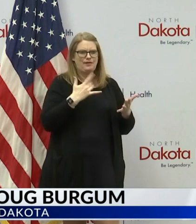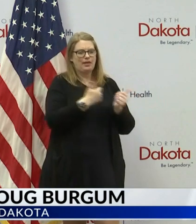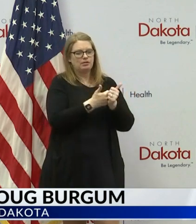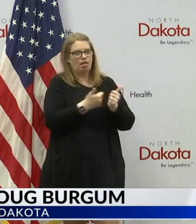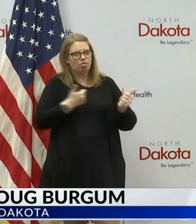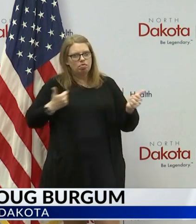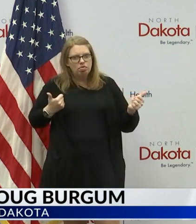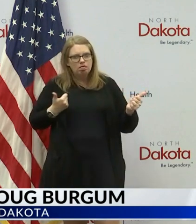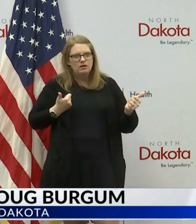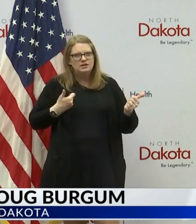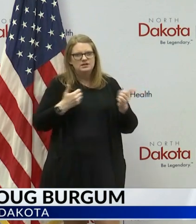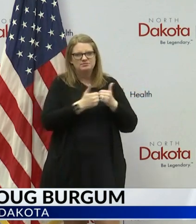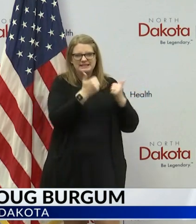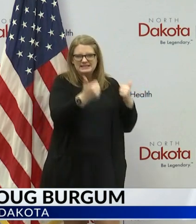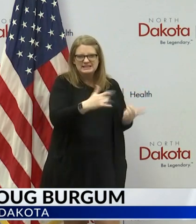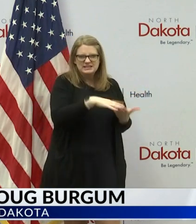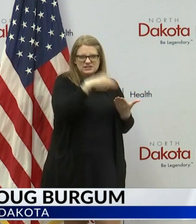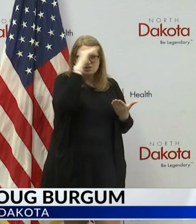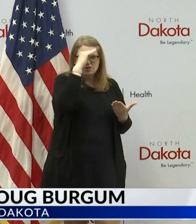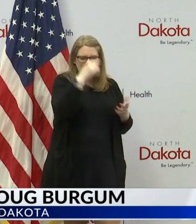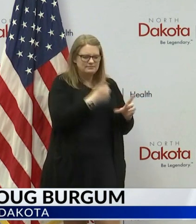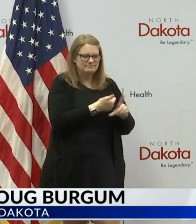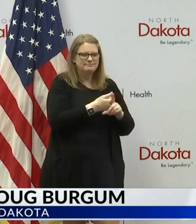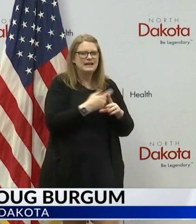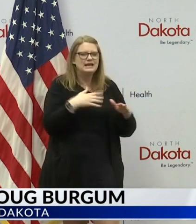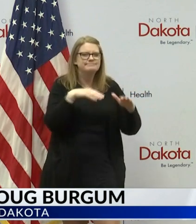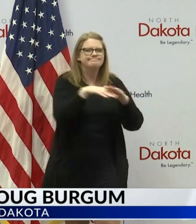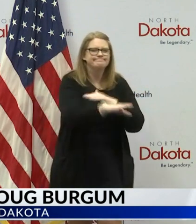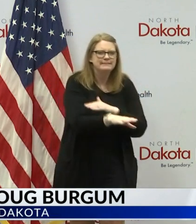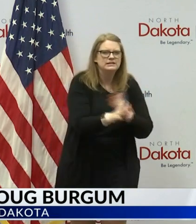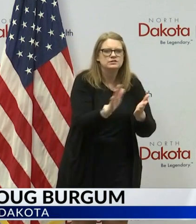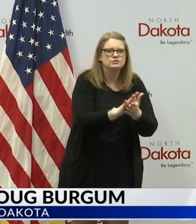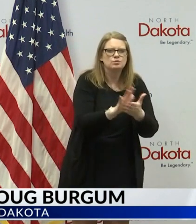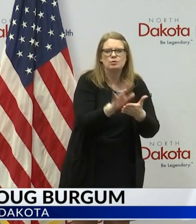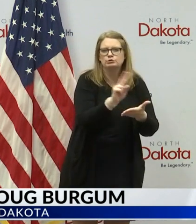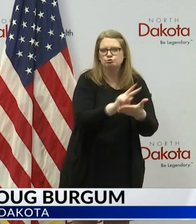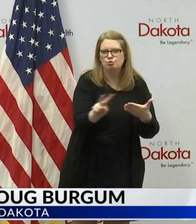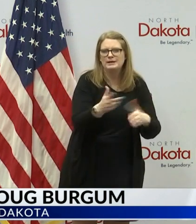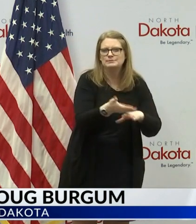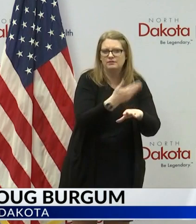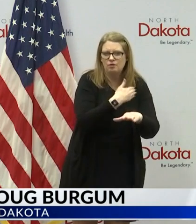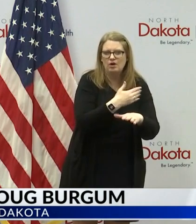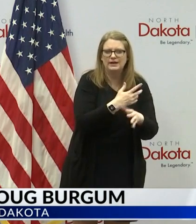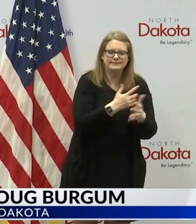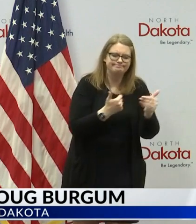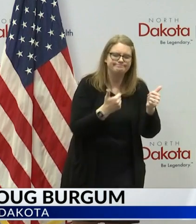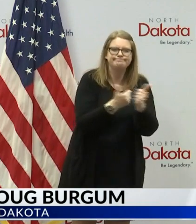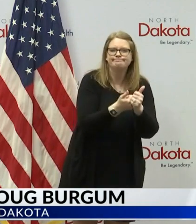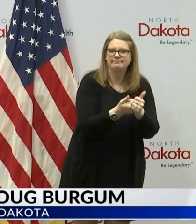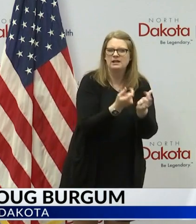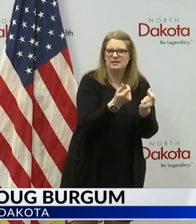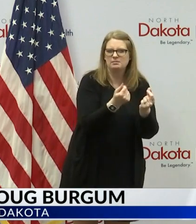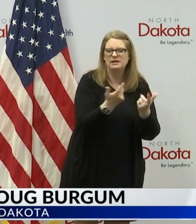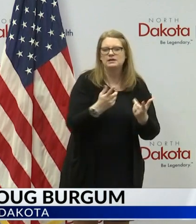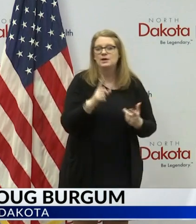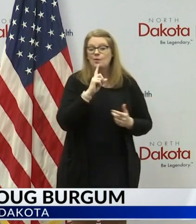IN TERMS OF TIME. IT WILL ALSO MAKE SURE THAT STUDENTS THAT MIGHT'VE BEEN FALLING BEHIND HAVE AN OPPORTUNITY TO GET ACCELERATED